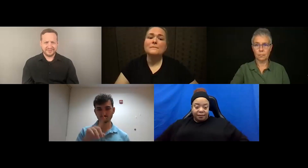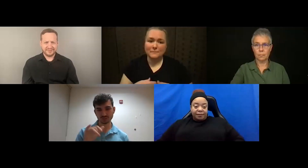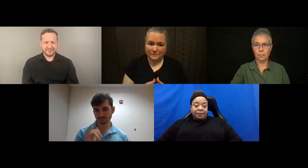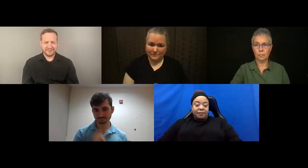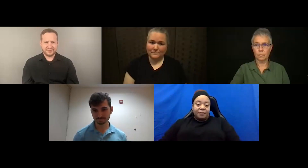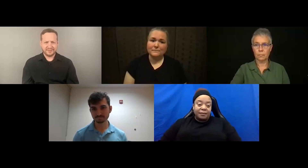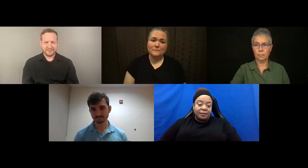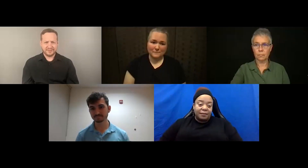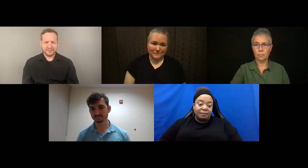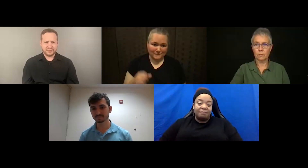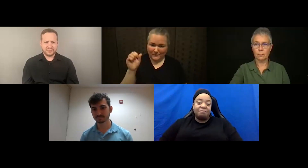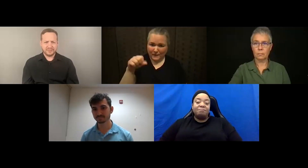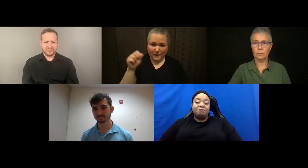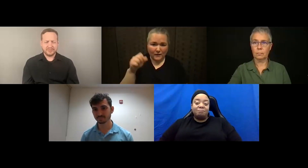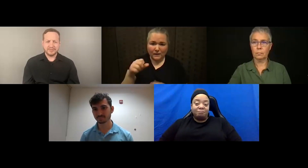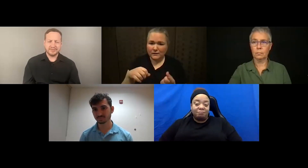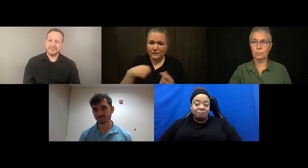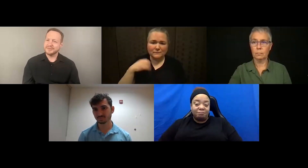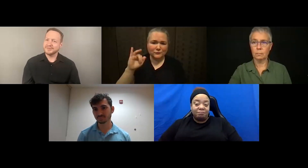Or maybe one facial expression might derail the entire message